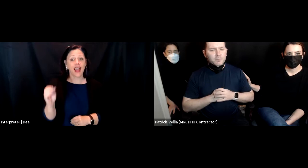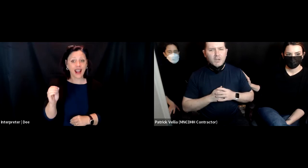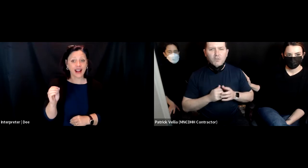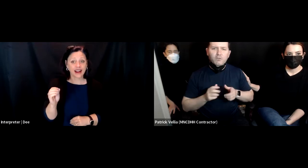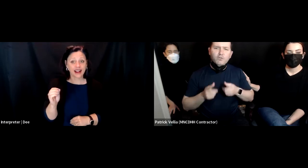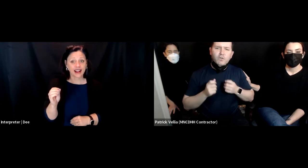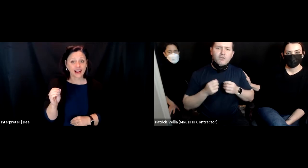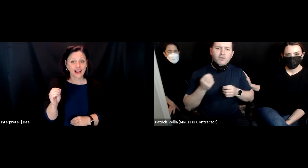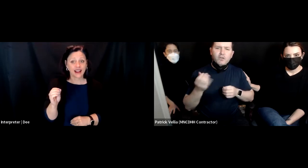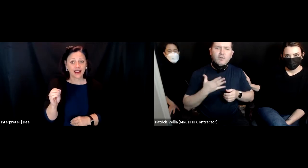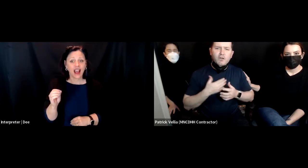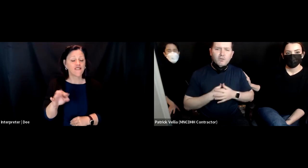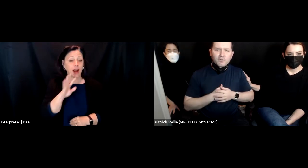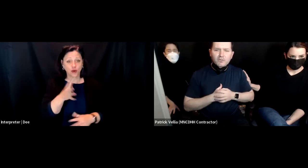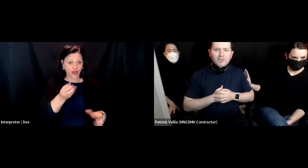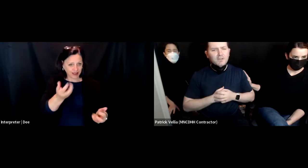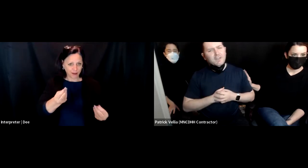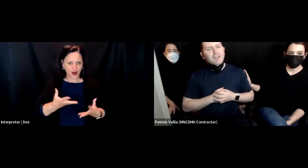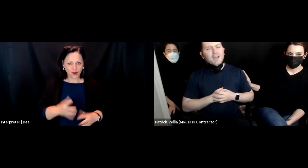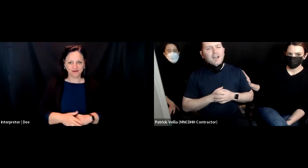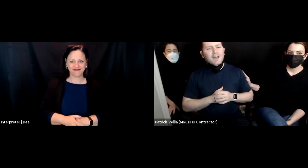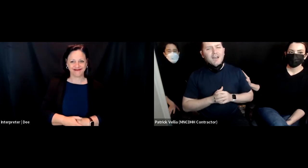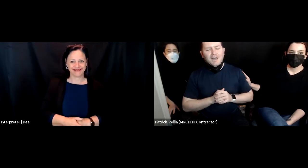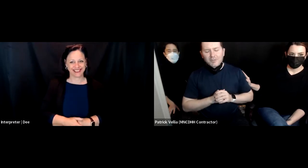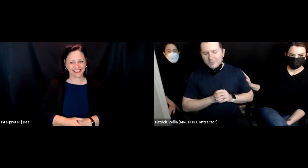I work in the civic engagement team with Jessalyn Akerman-Frank.